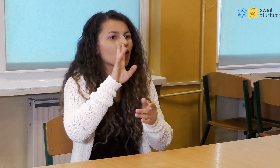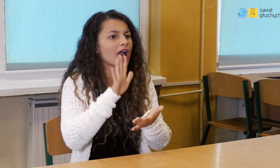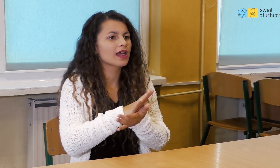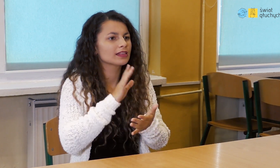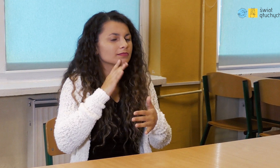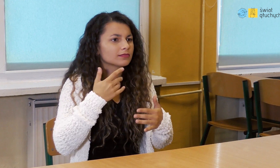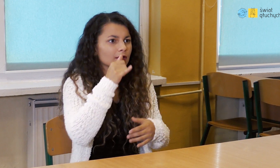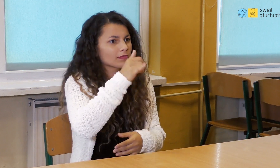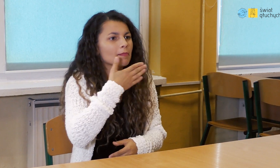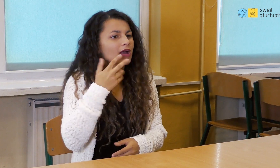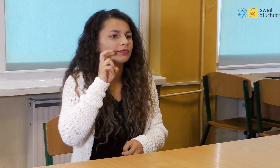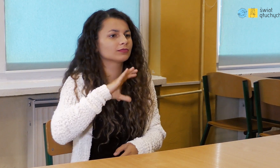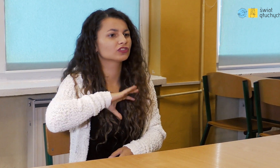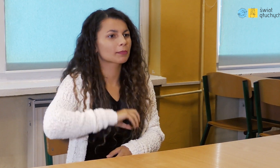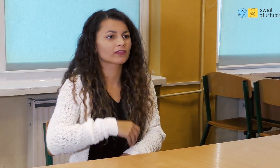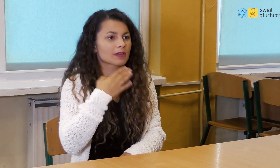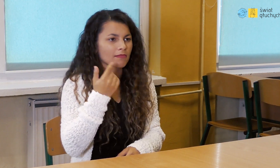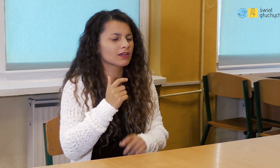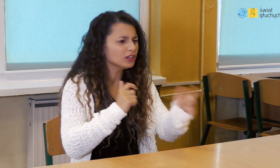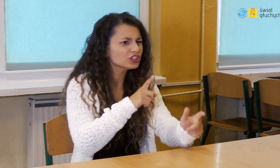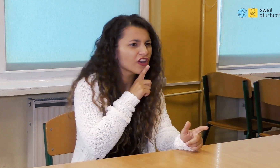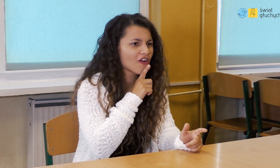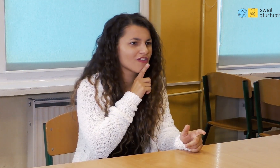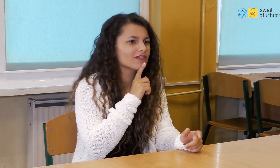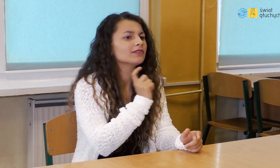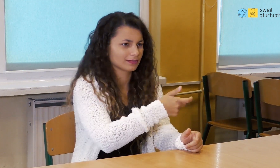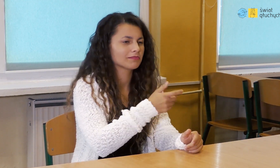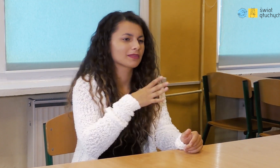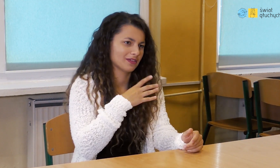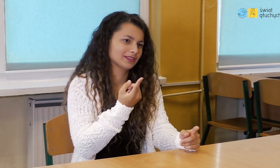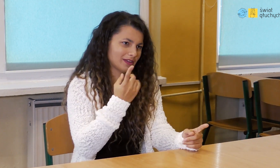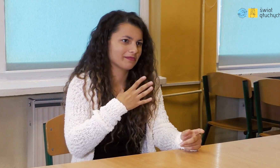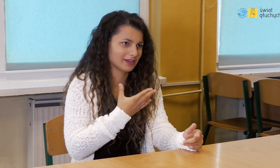If they are not patient, they often shout "Quiet!" It doesn't look good.